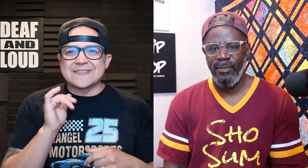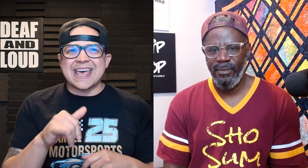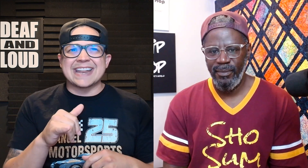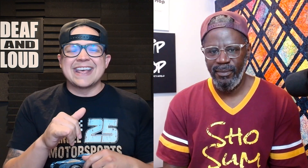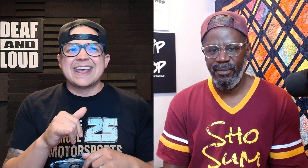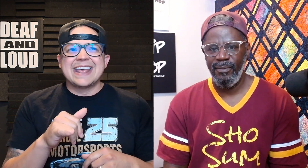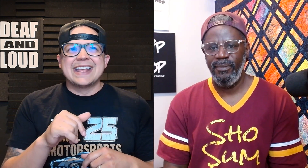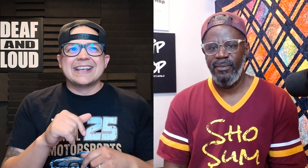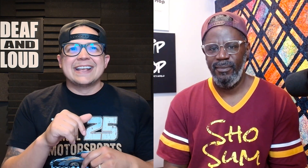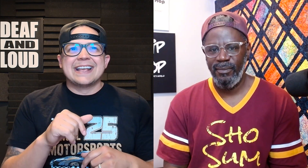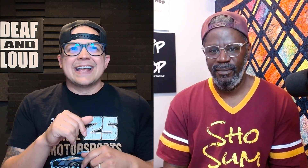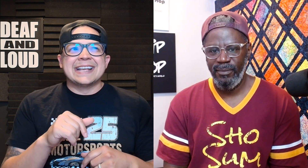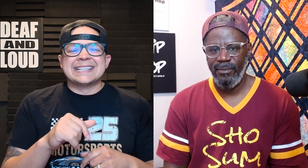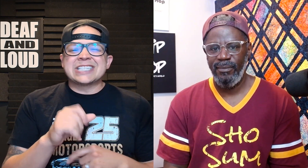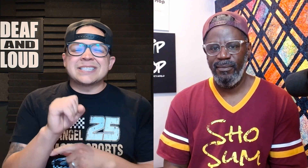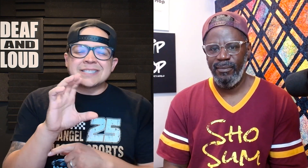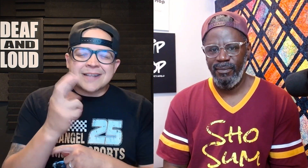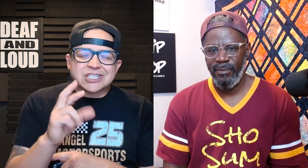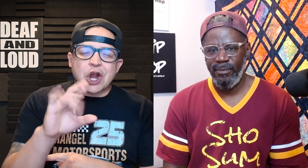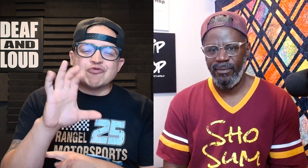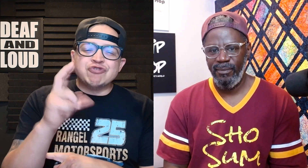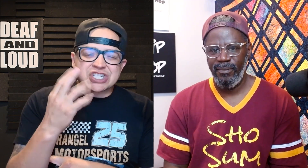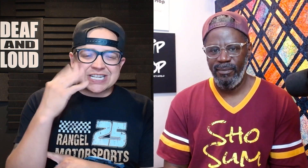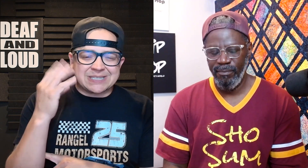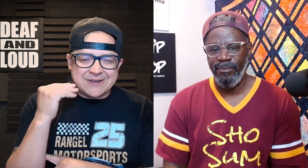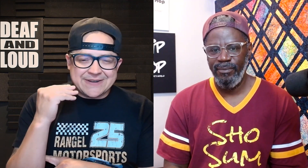that it's such a rich experience.